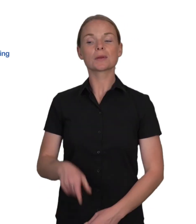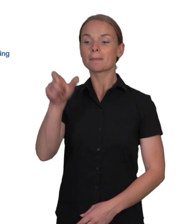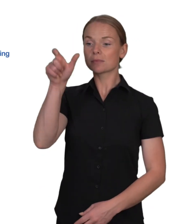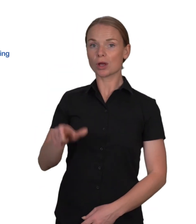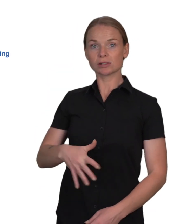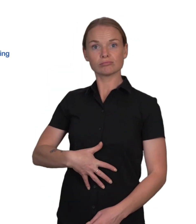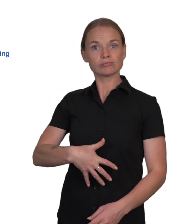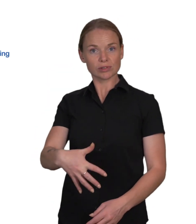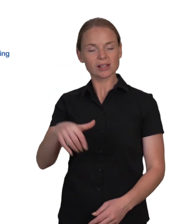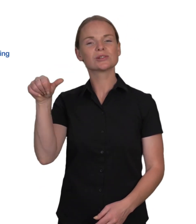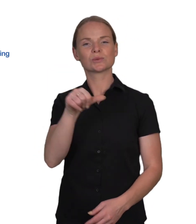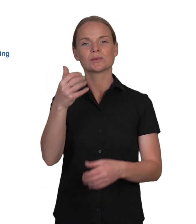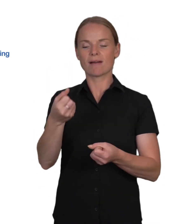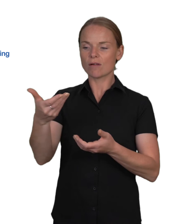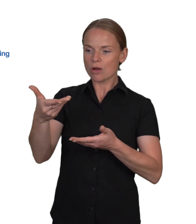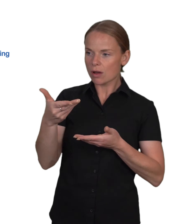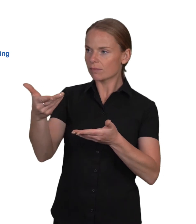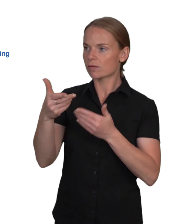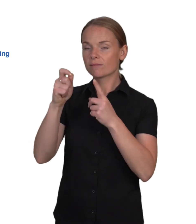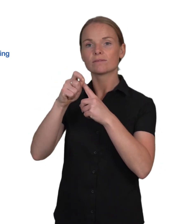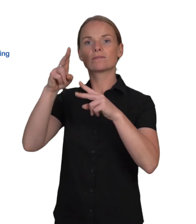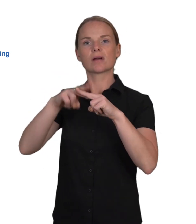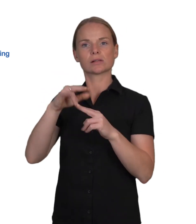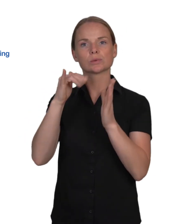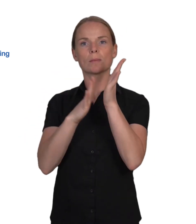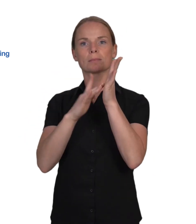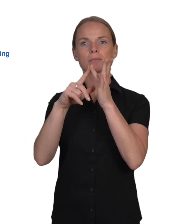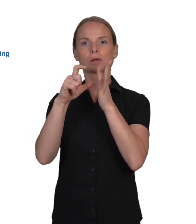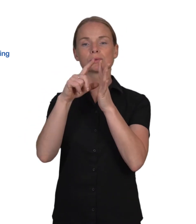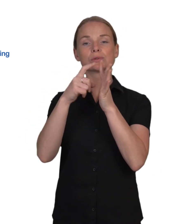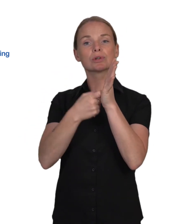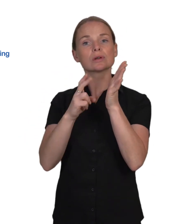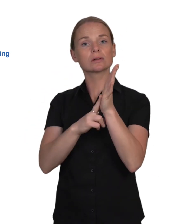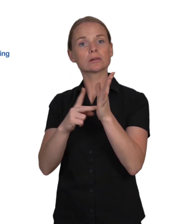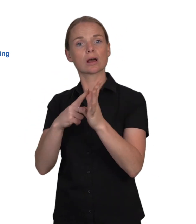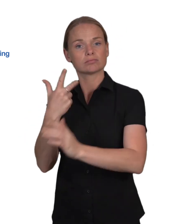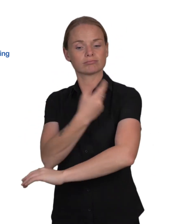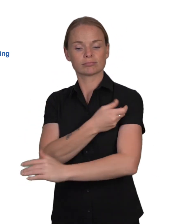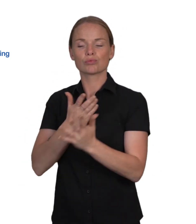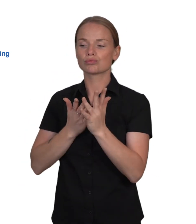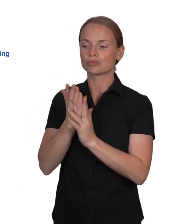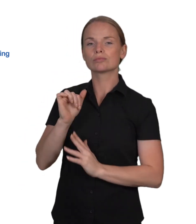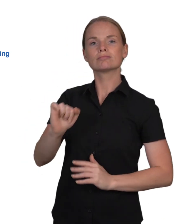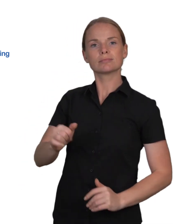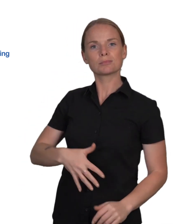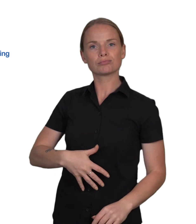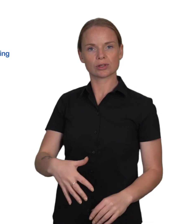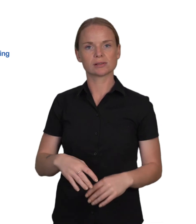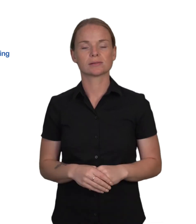Women and adolescents who are pregnant should be routinely offered Pfizer or Moderna at any stage of pregnancy.